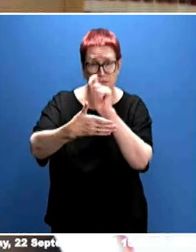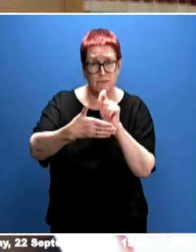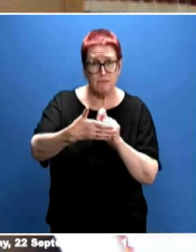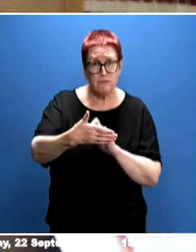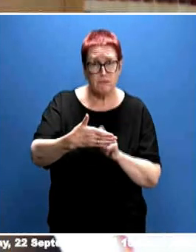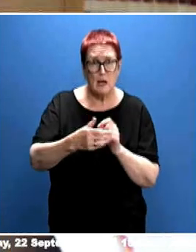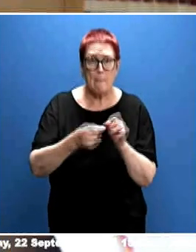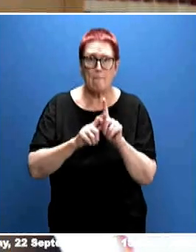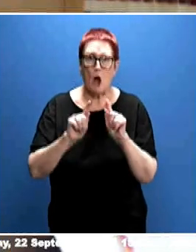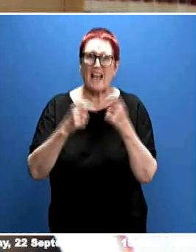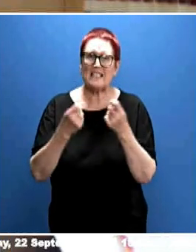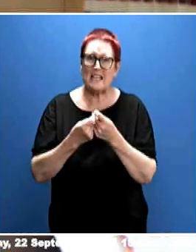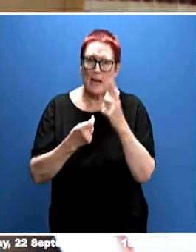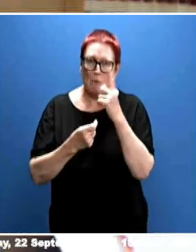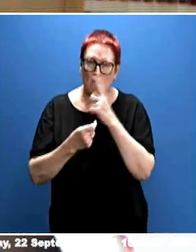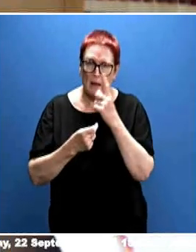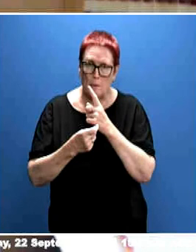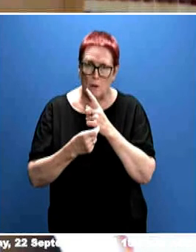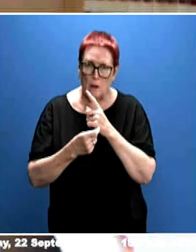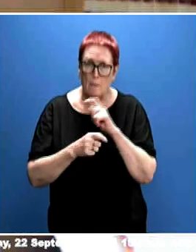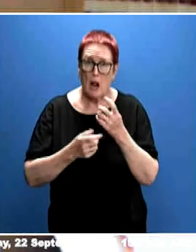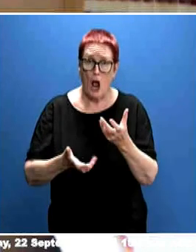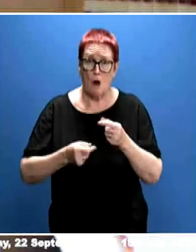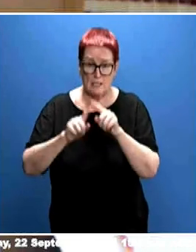But that information we look at and discuss. Right.